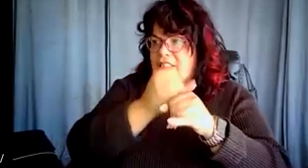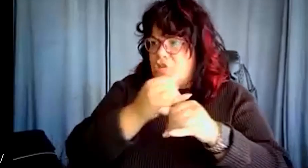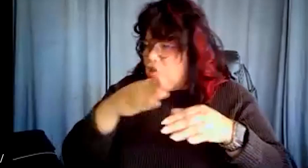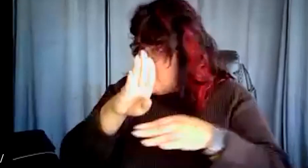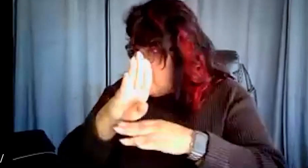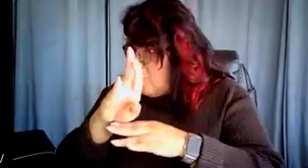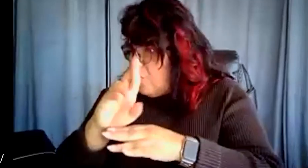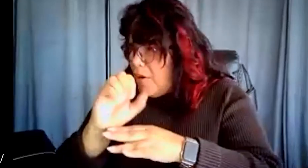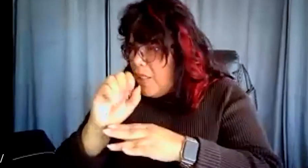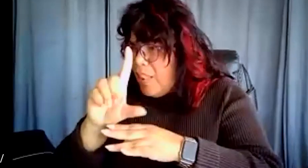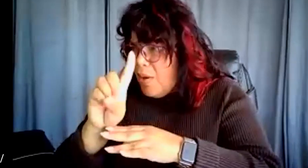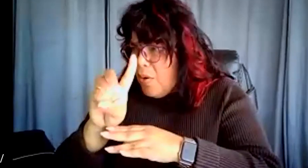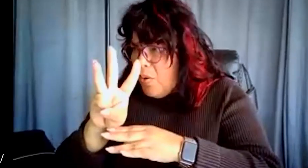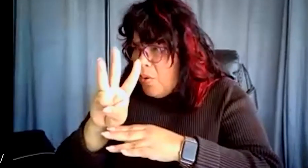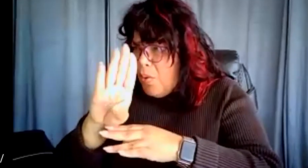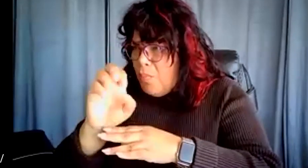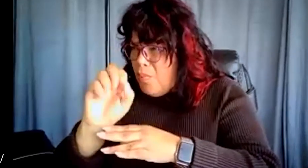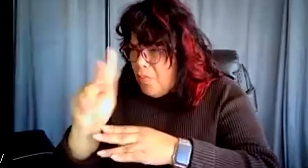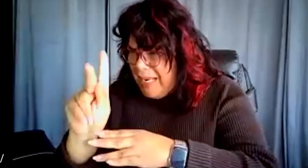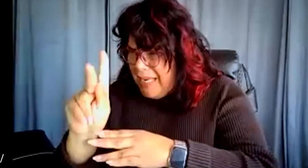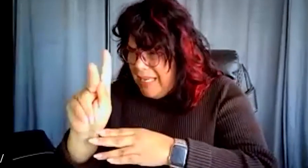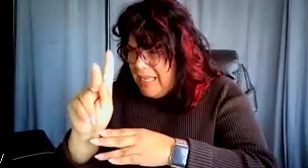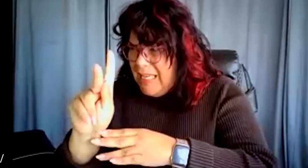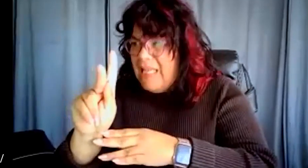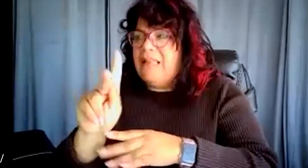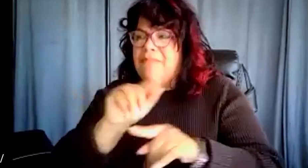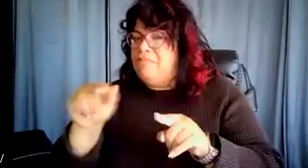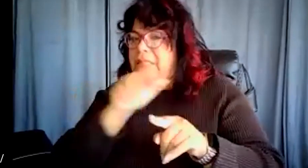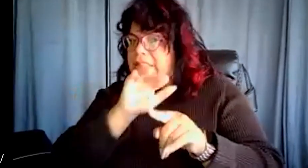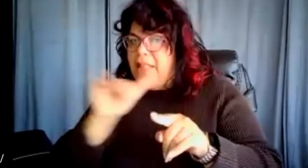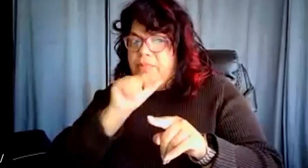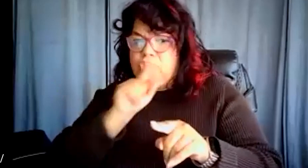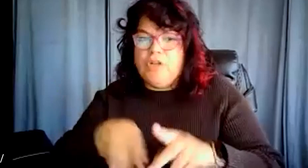But what I do wish I had talked about more was that a lot of that was due to the work